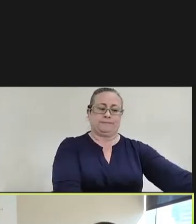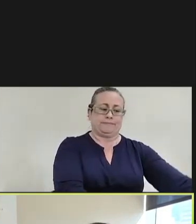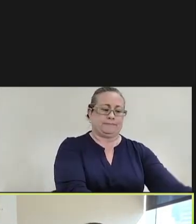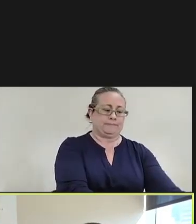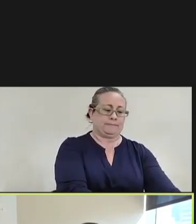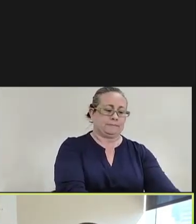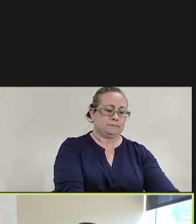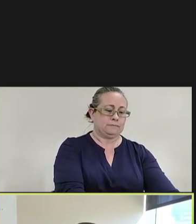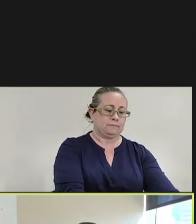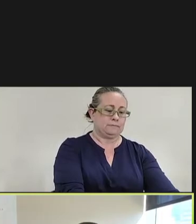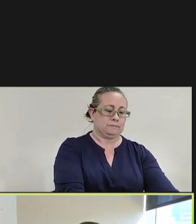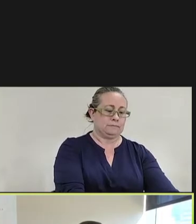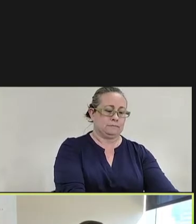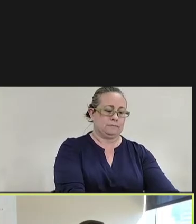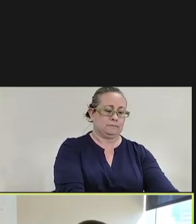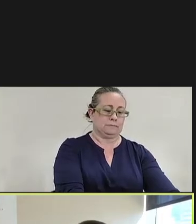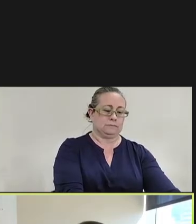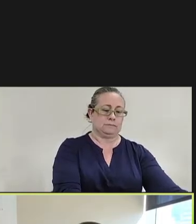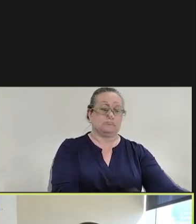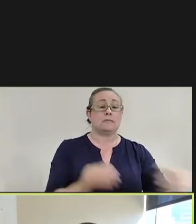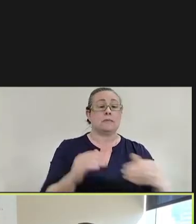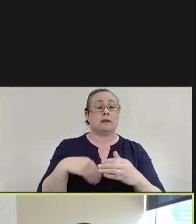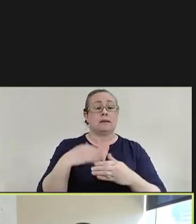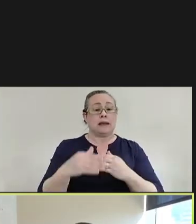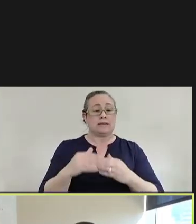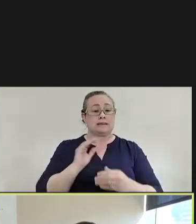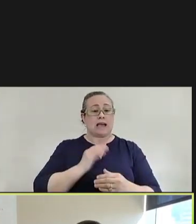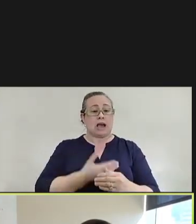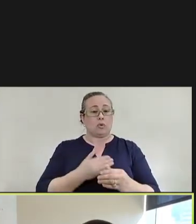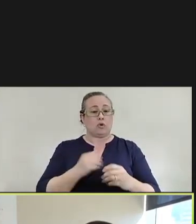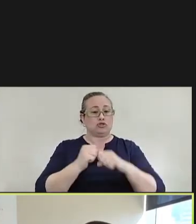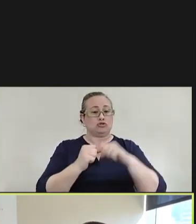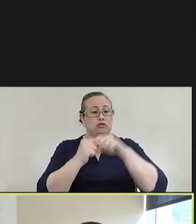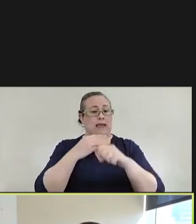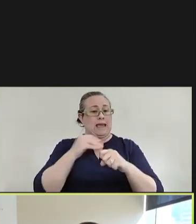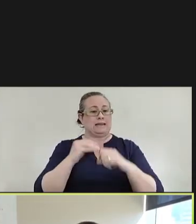Next up is our structure and stability algorithms where we use computer